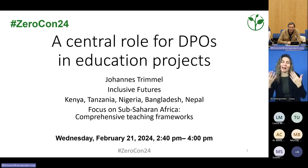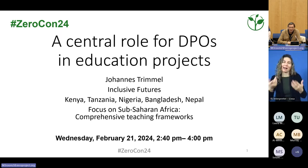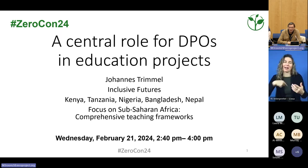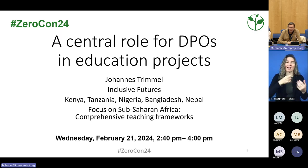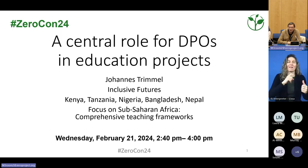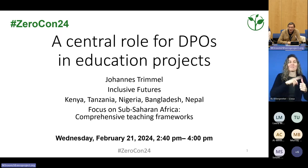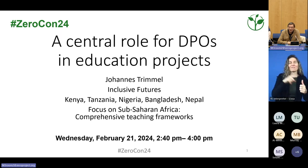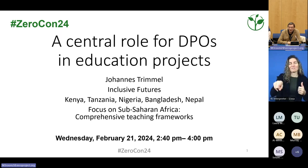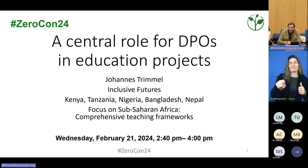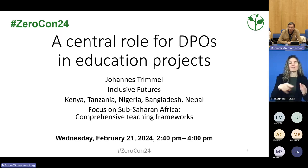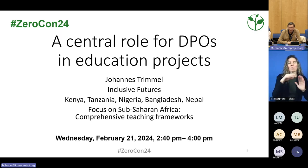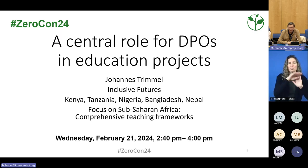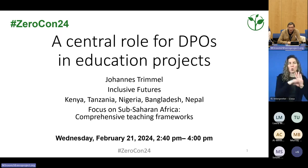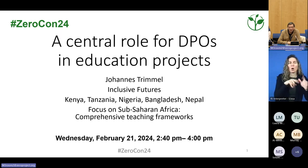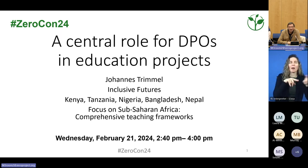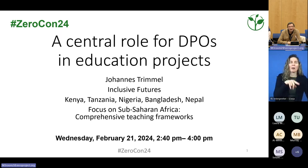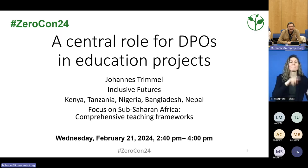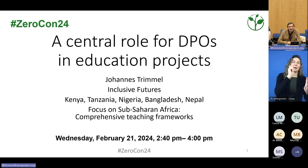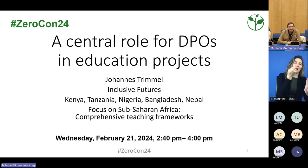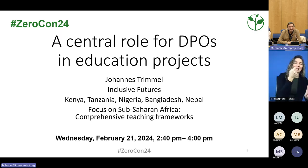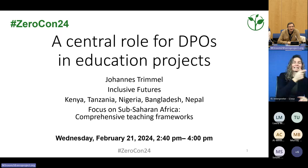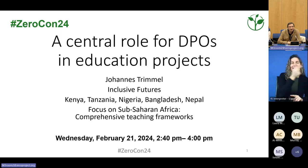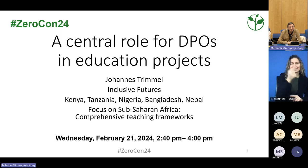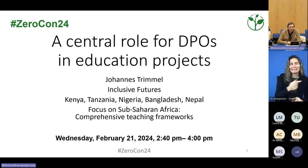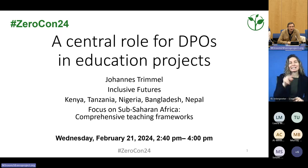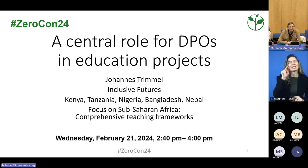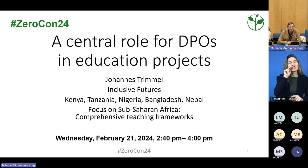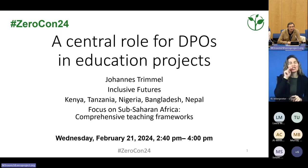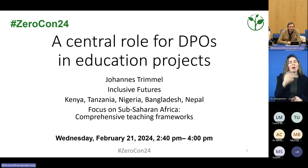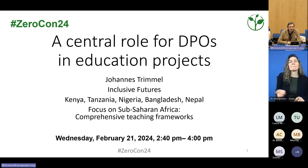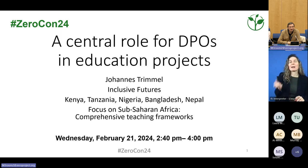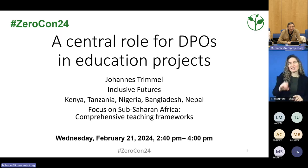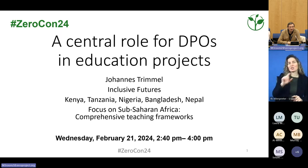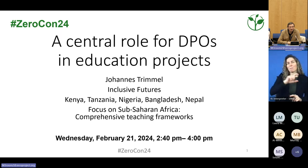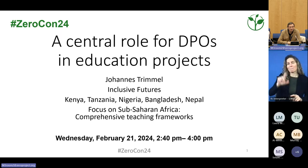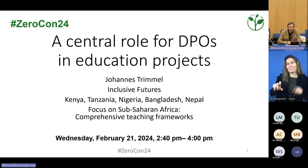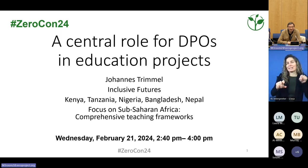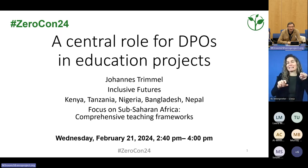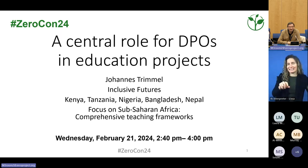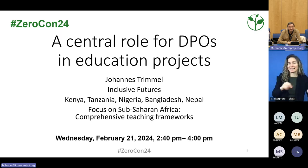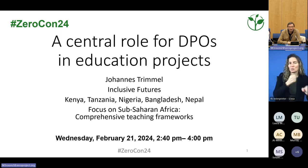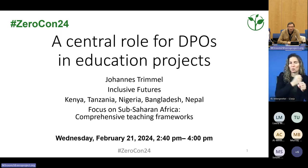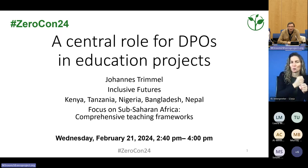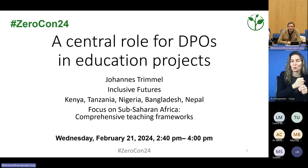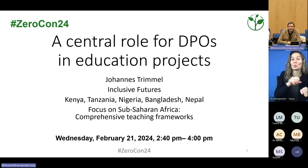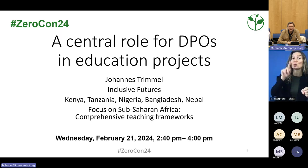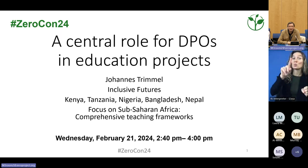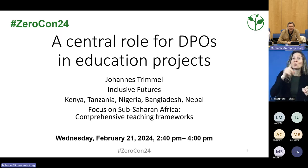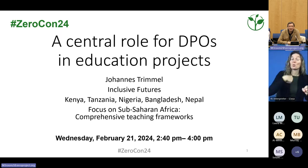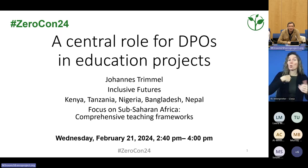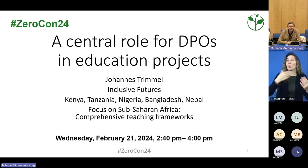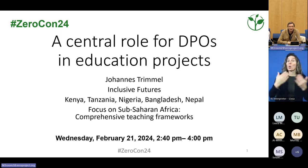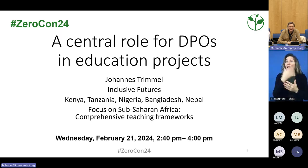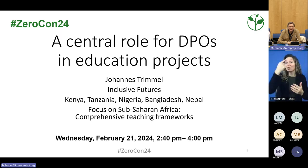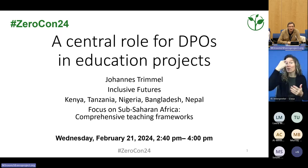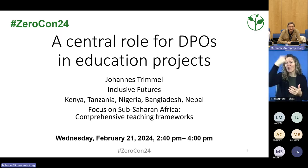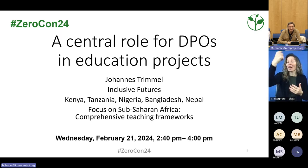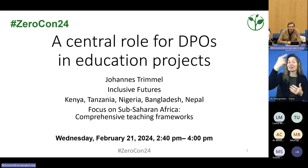Bangladesh and Nepal. Our innovative practice I want to present is to give organisations for